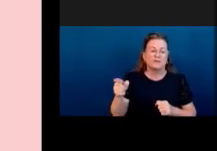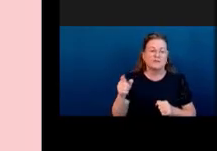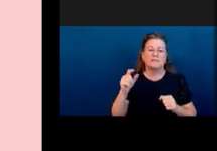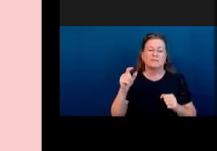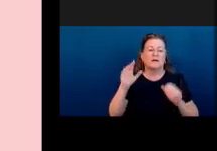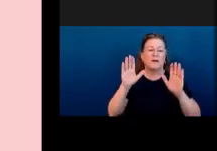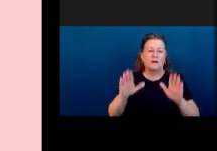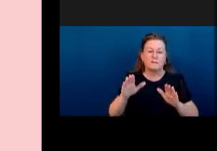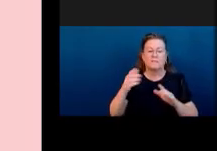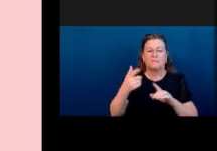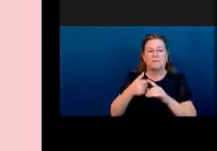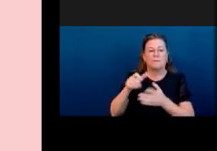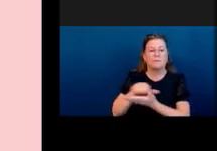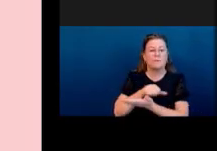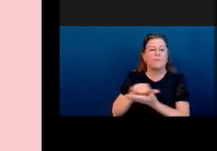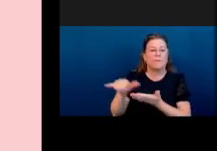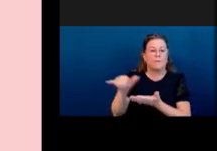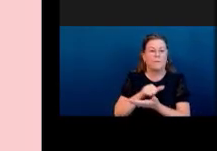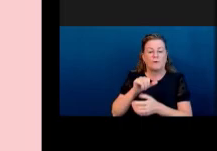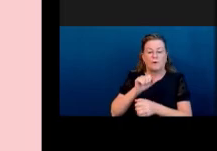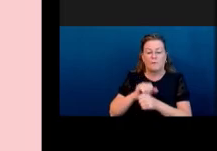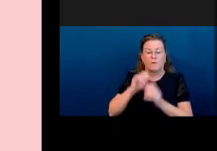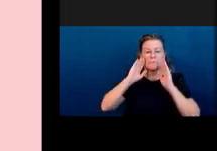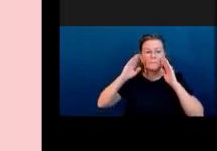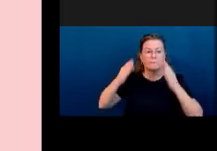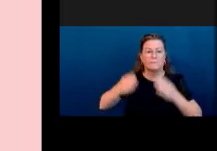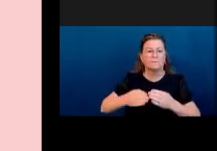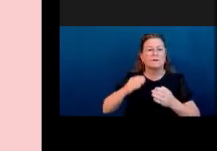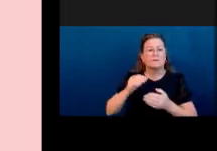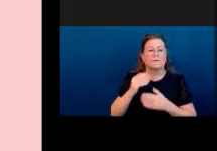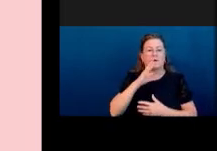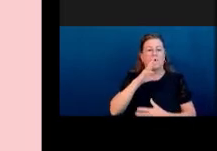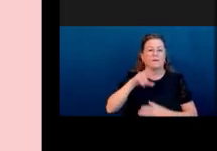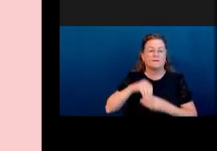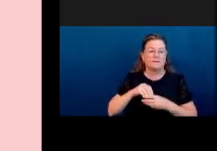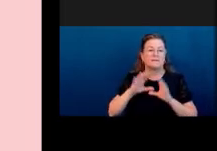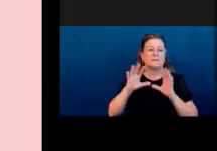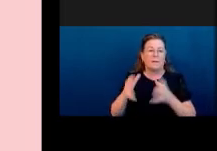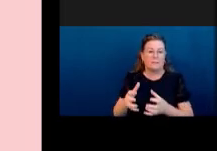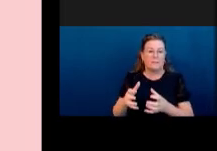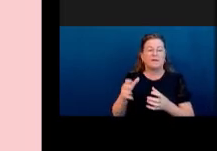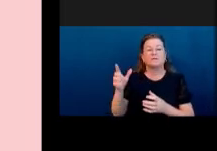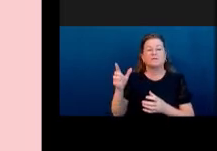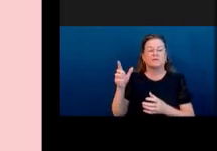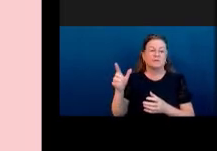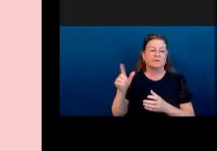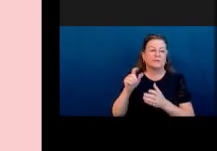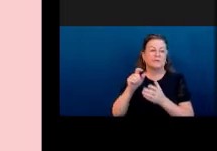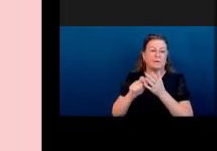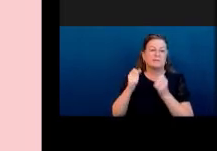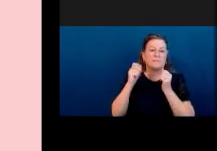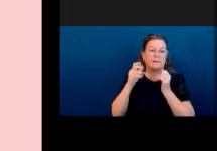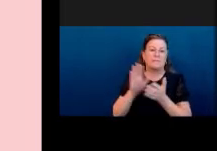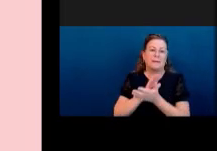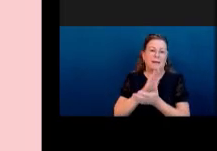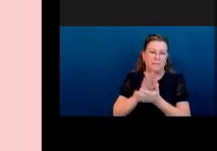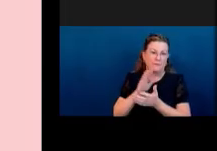York, and she works specifically with the autistic population, and writes up a lot of papers and has done a lot of studies,